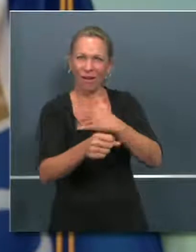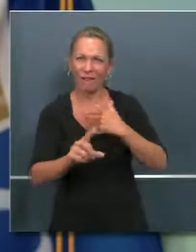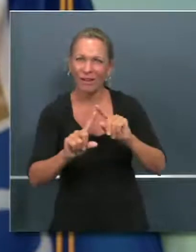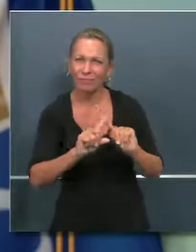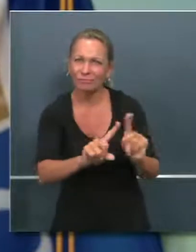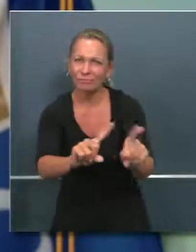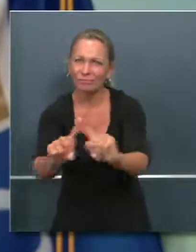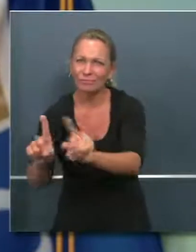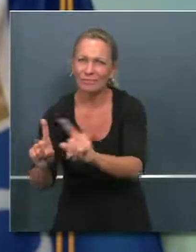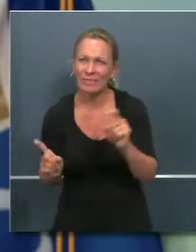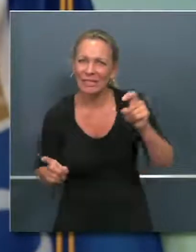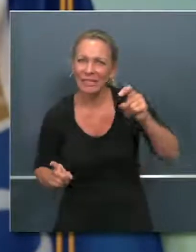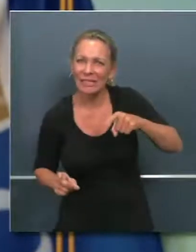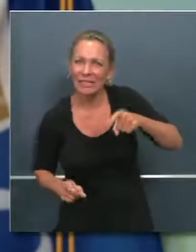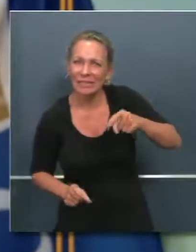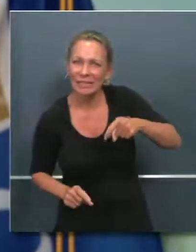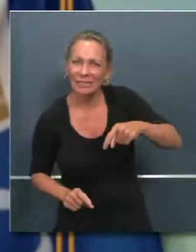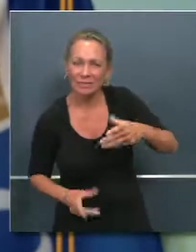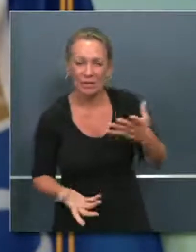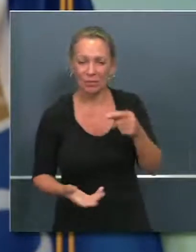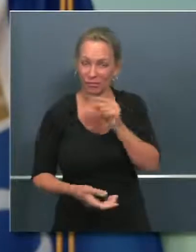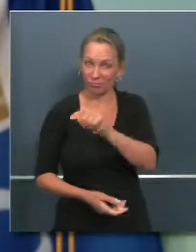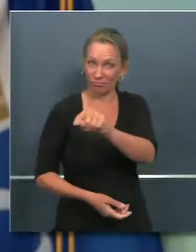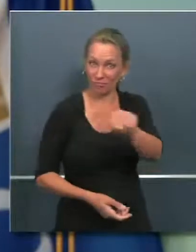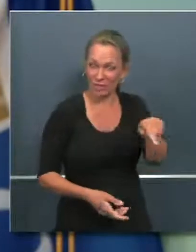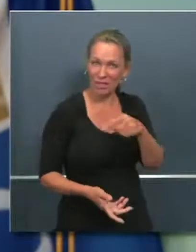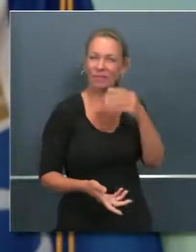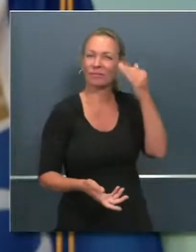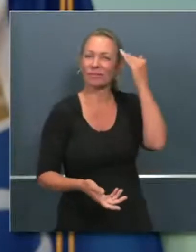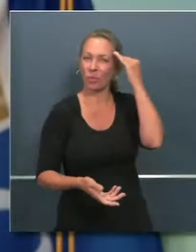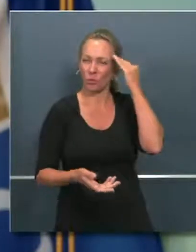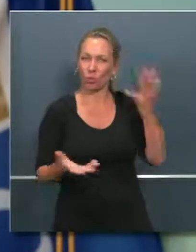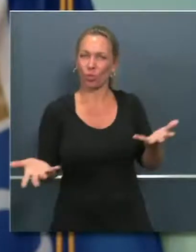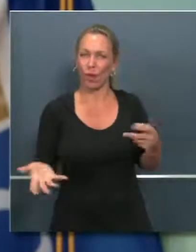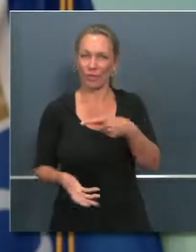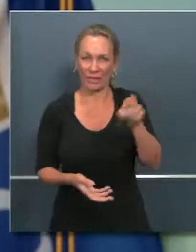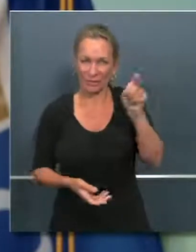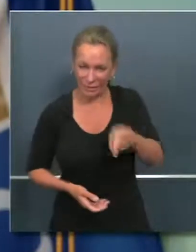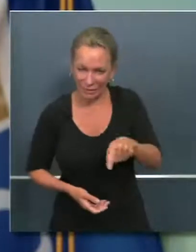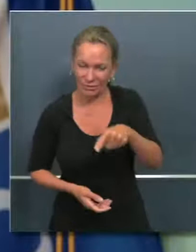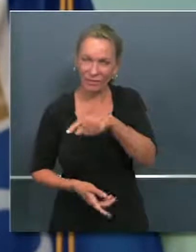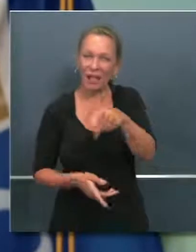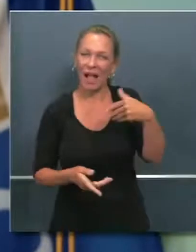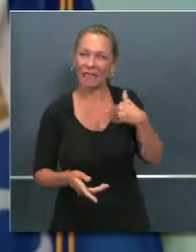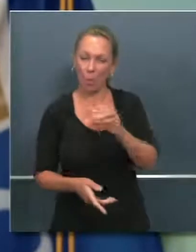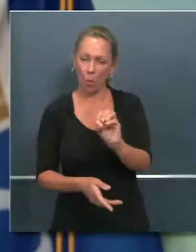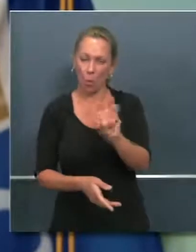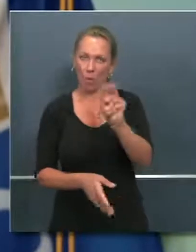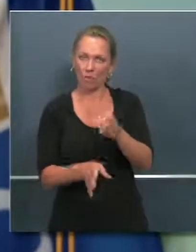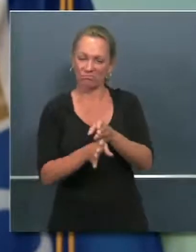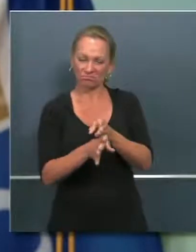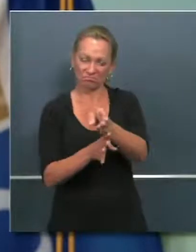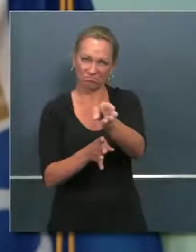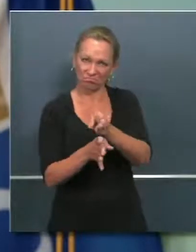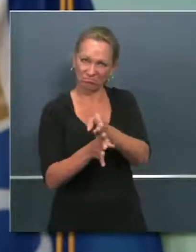the criteria of concern also the criteria to which they would afford a remedy to those concerns as it